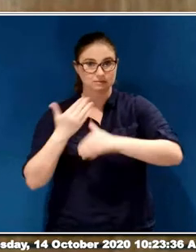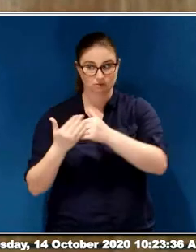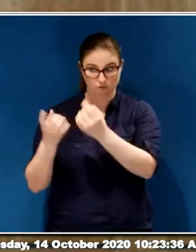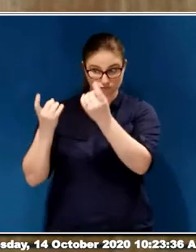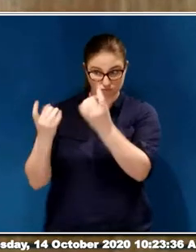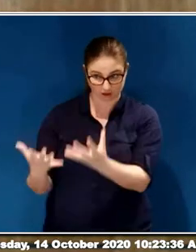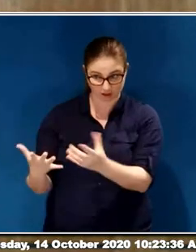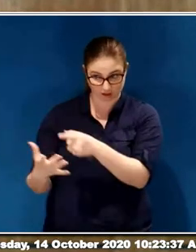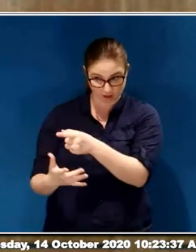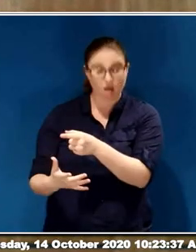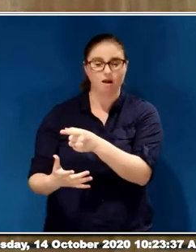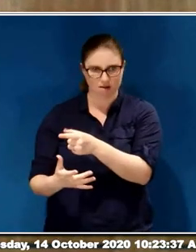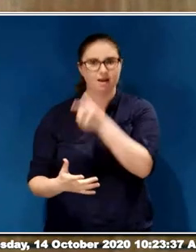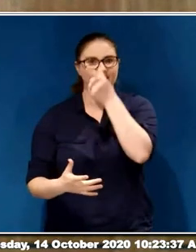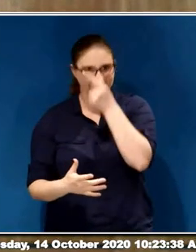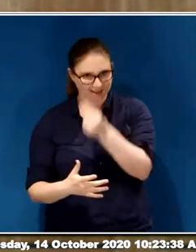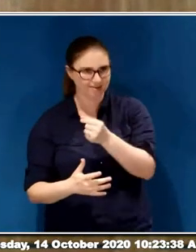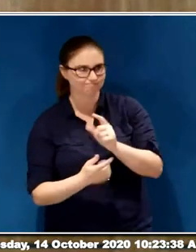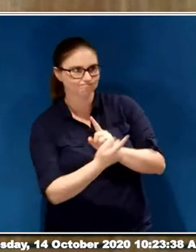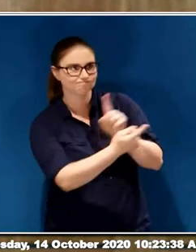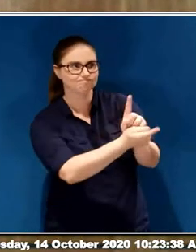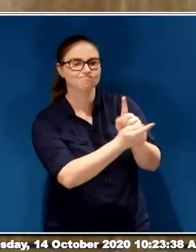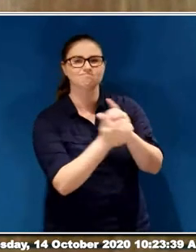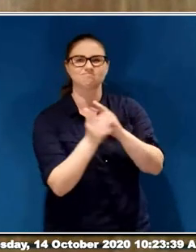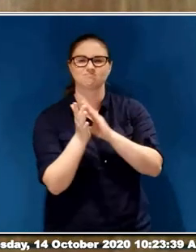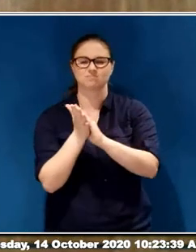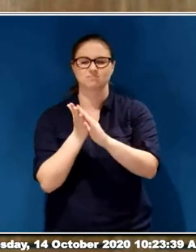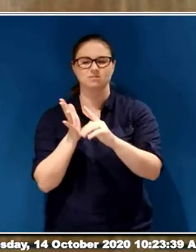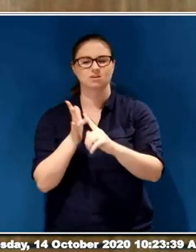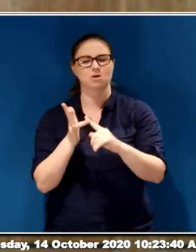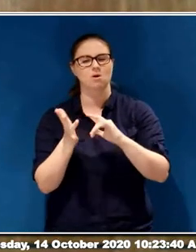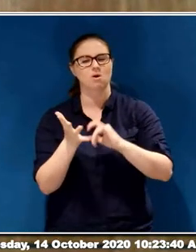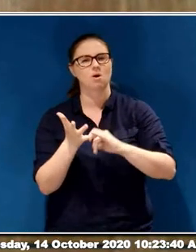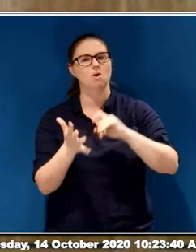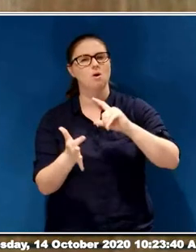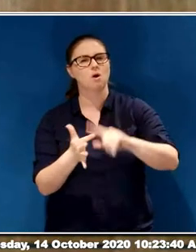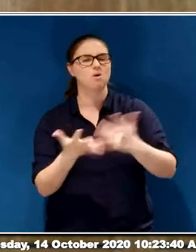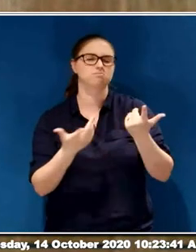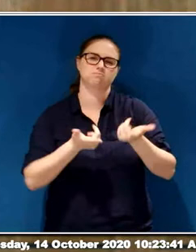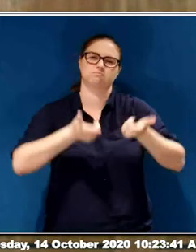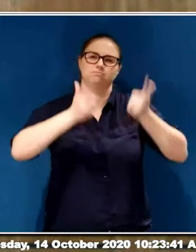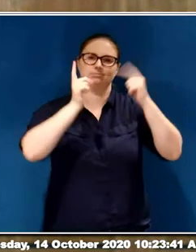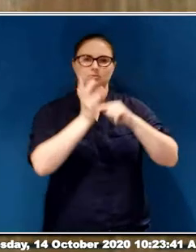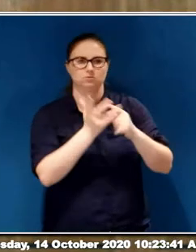or he was also able to go back to the classroom, collect his work and then,